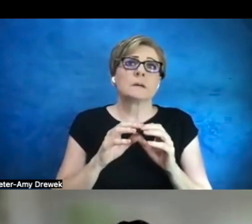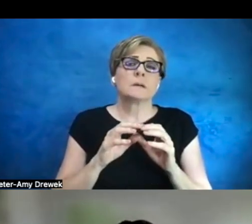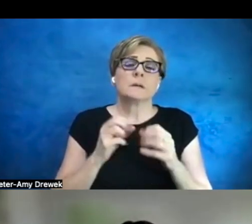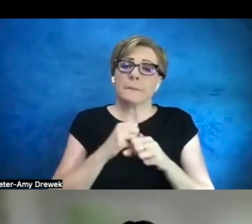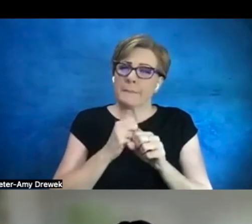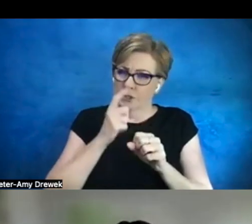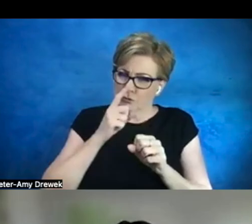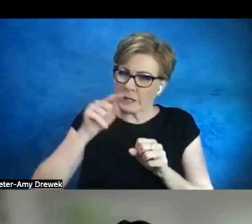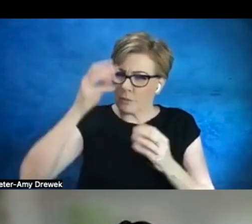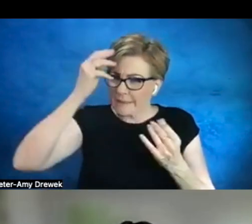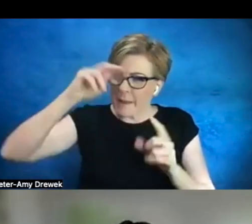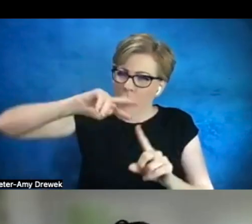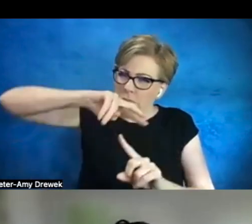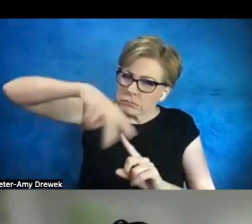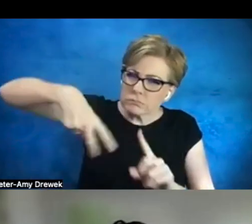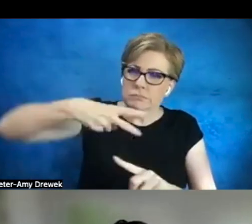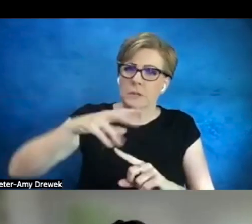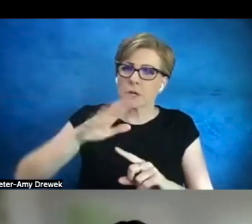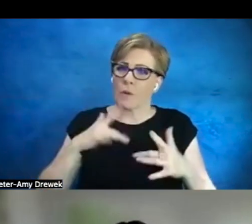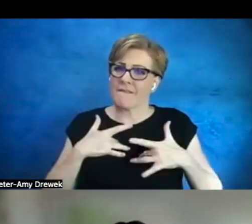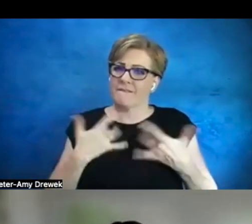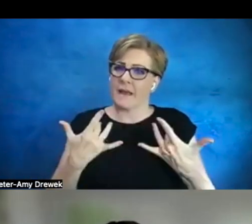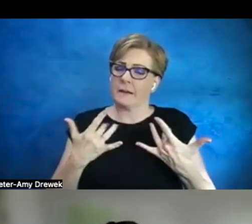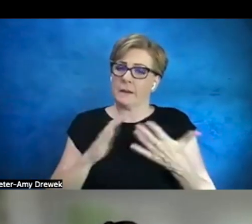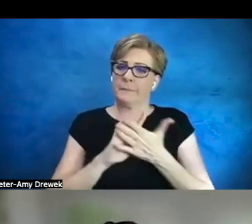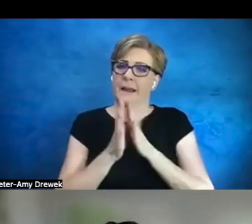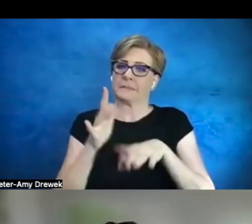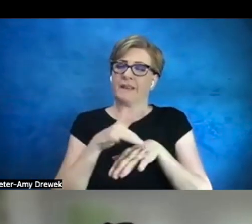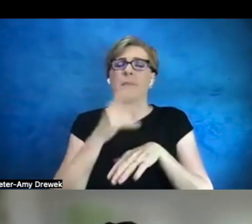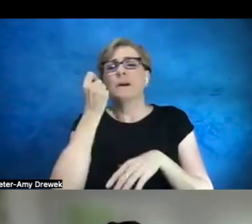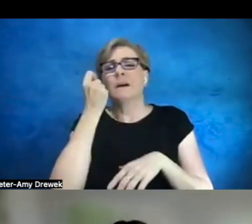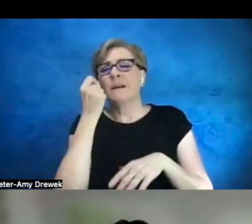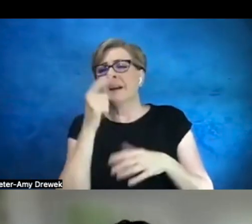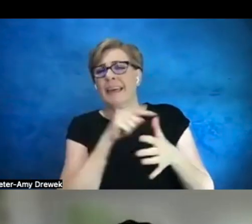to everyone in your community as possible. This is not an exhaustive list! If you are